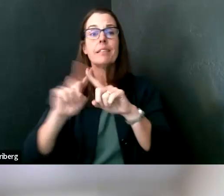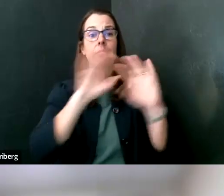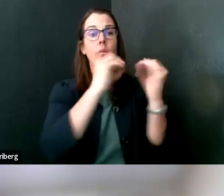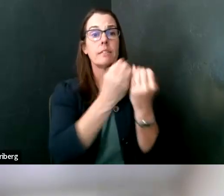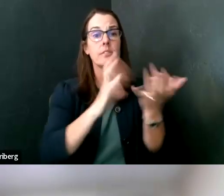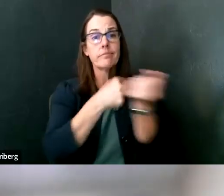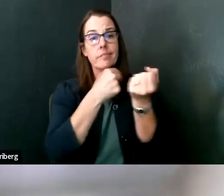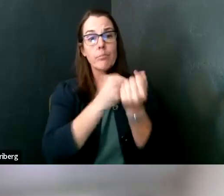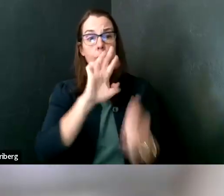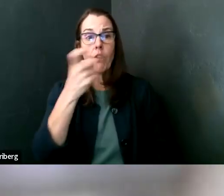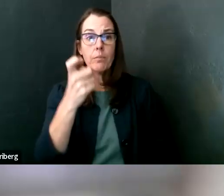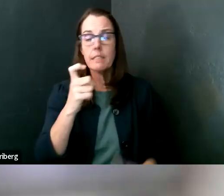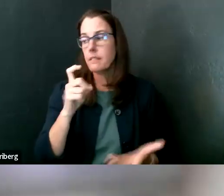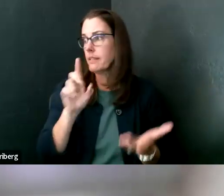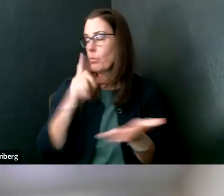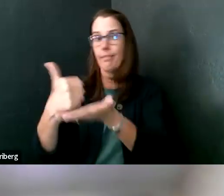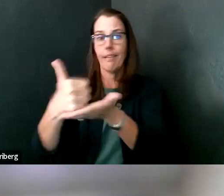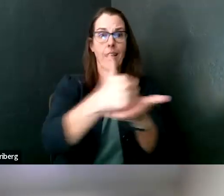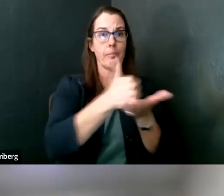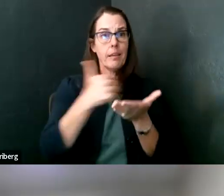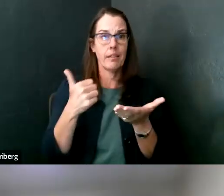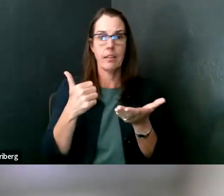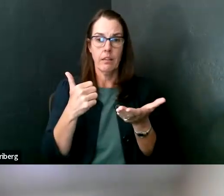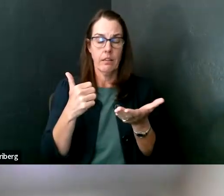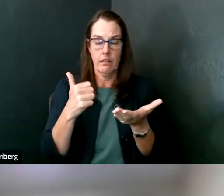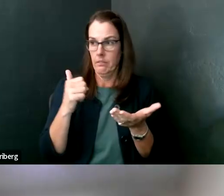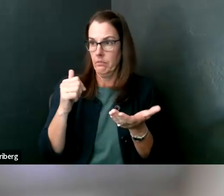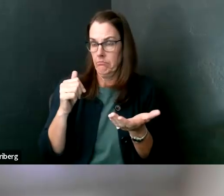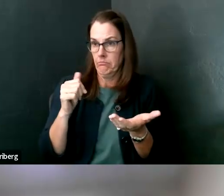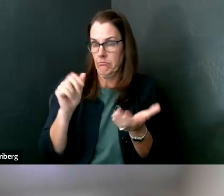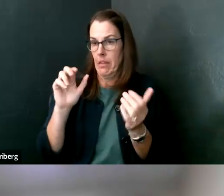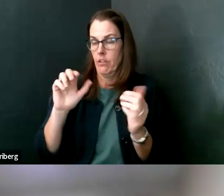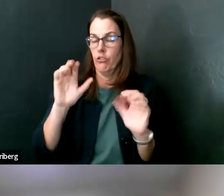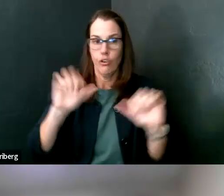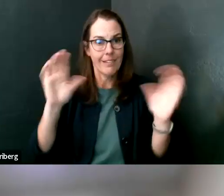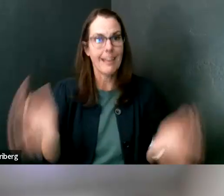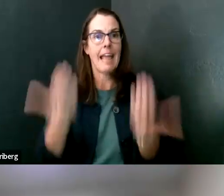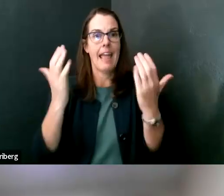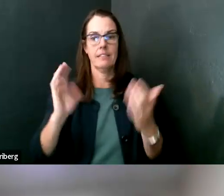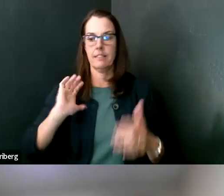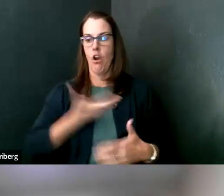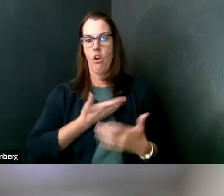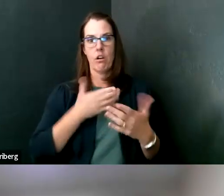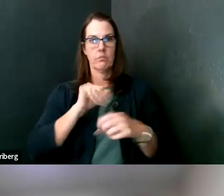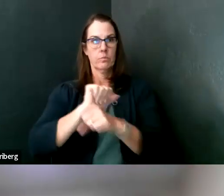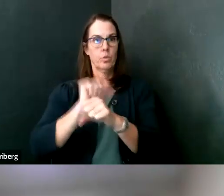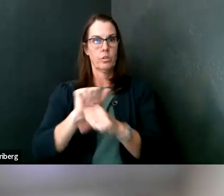is just helping through retailers and things also enhance the visibility um of that QR code